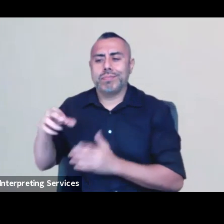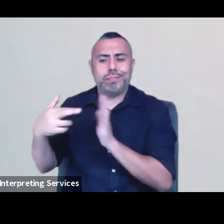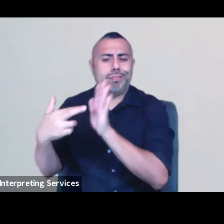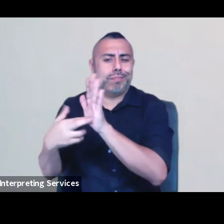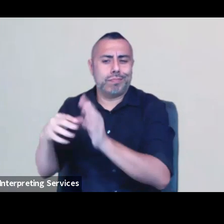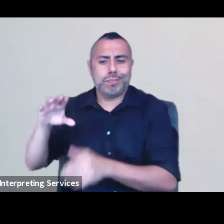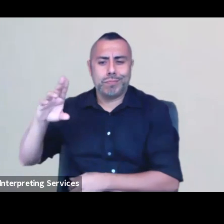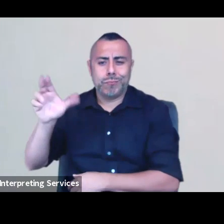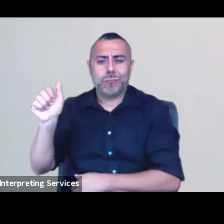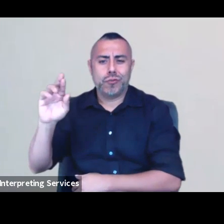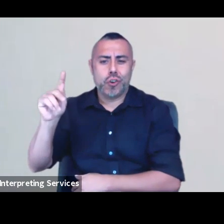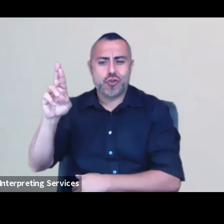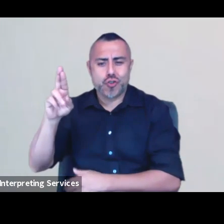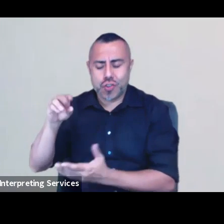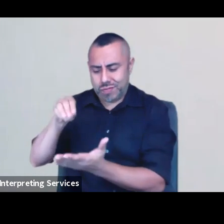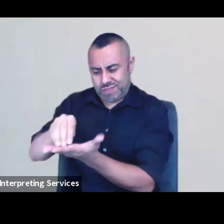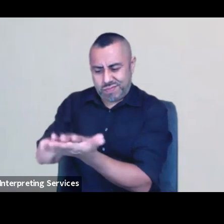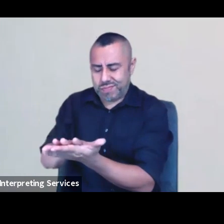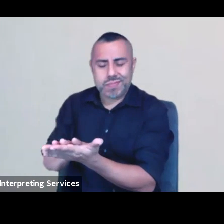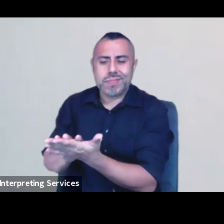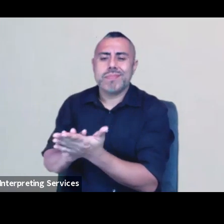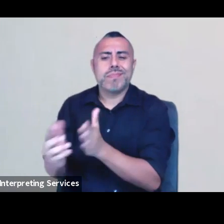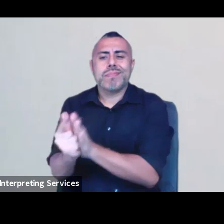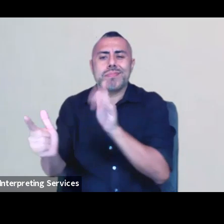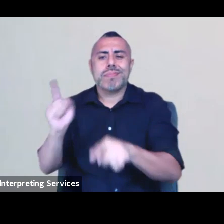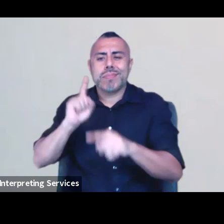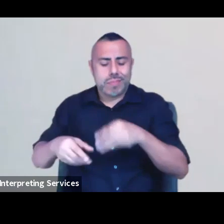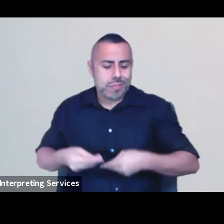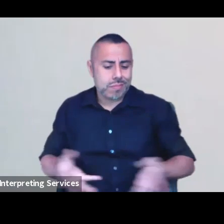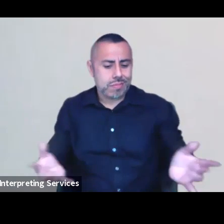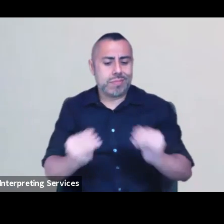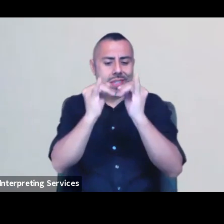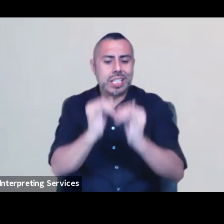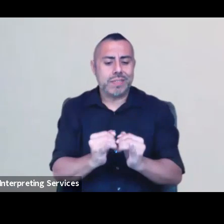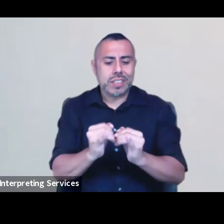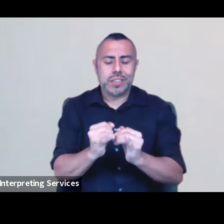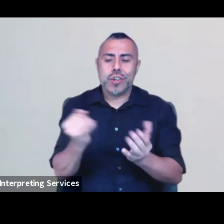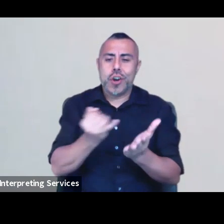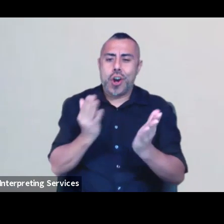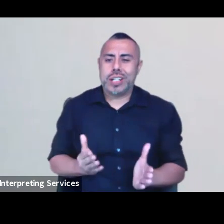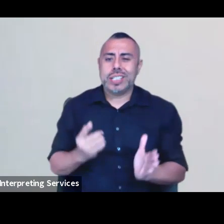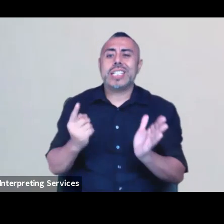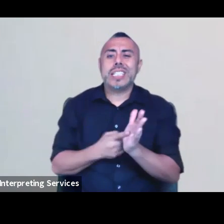and so they have to give funds away through intermediaries, smaller nonprofits,